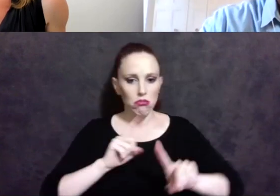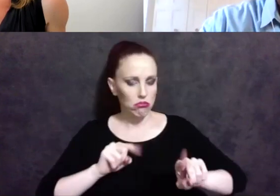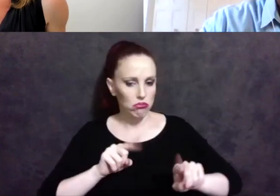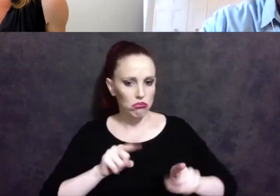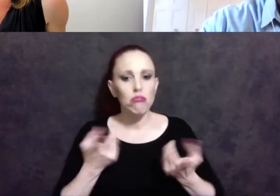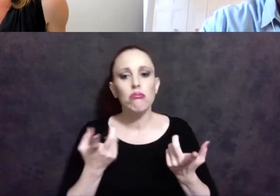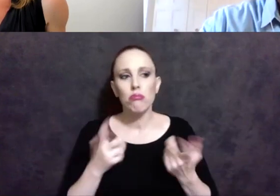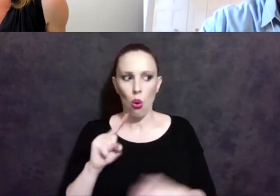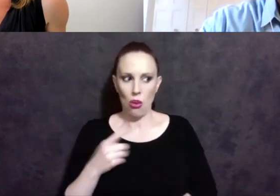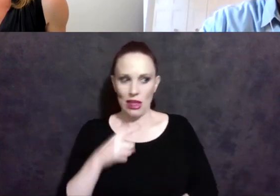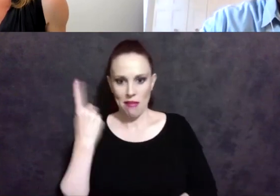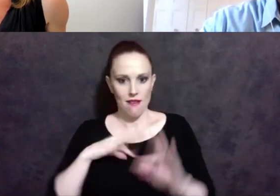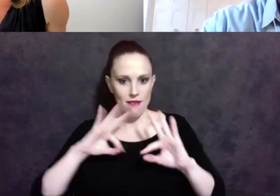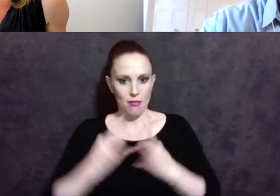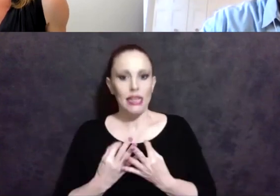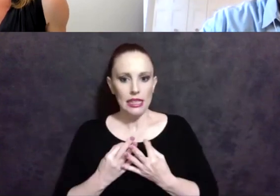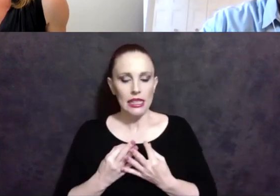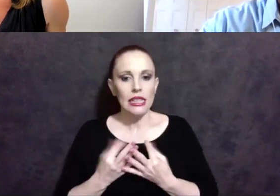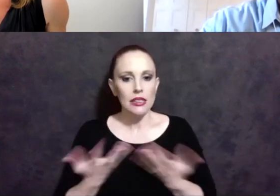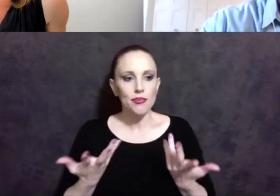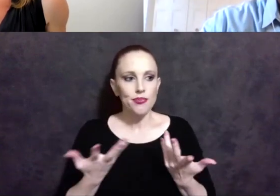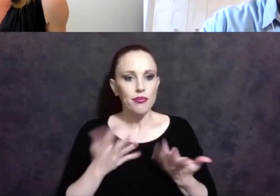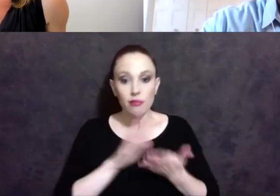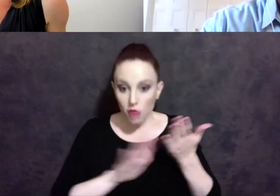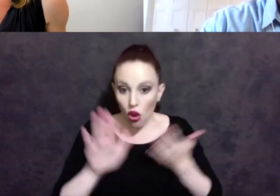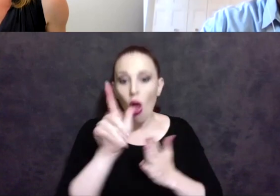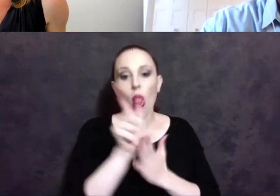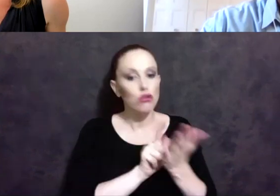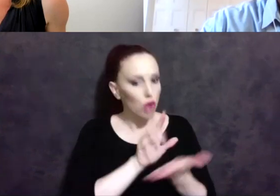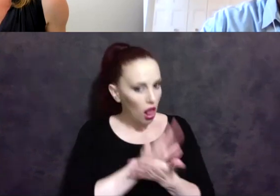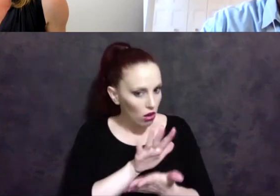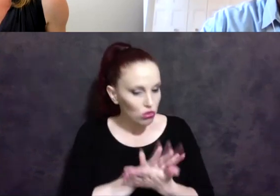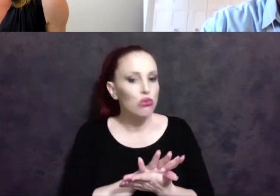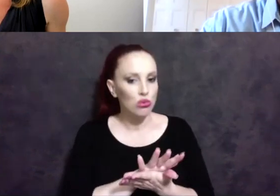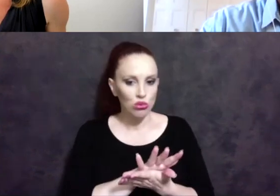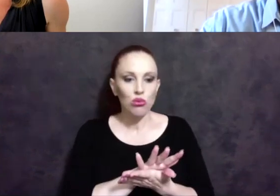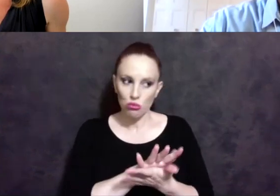family. The college, and law school I went to, were predominantly white and I have largely